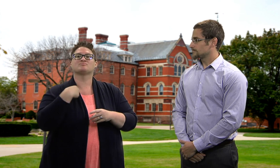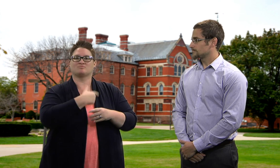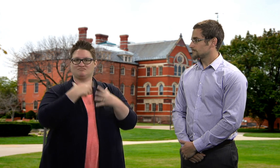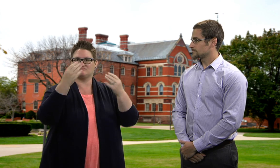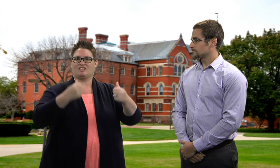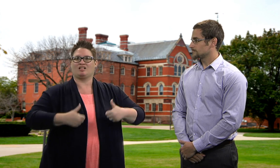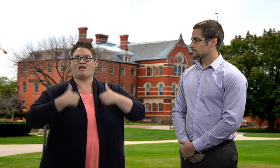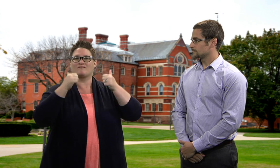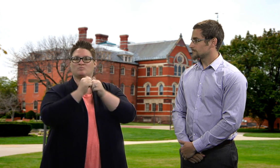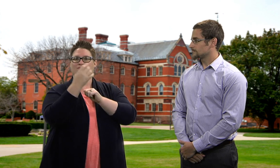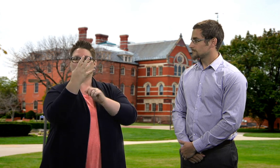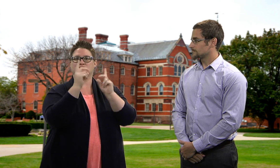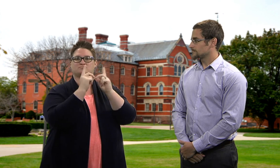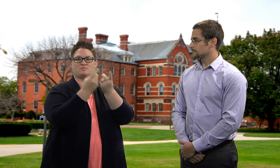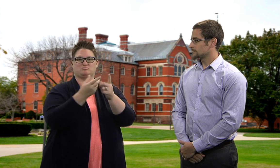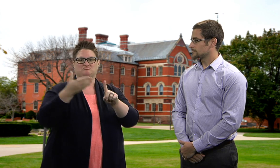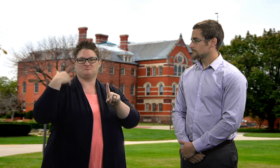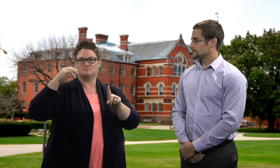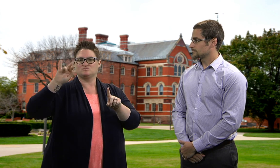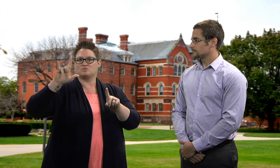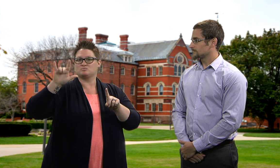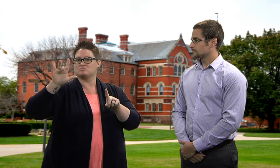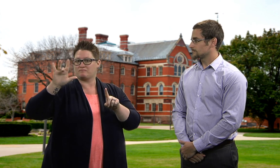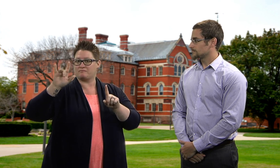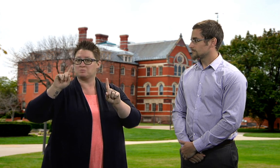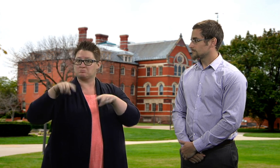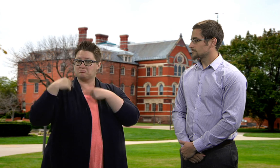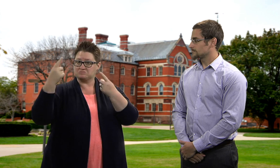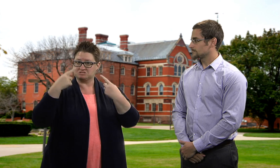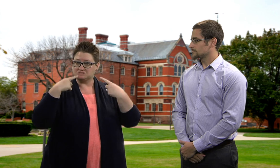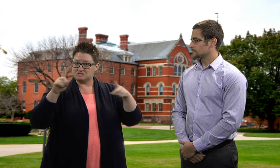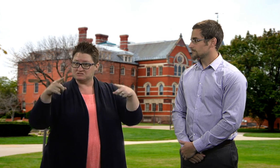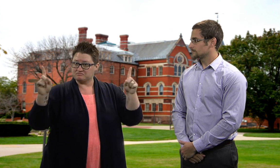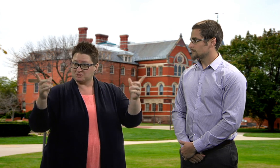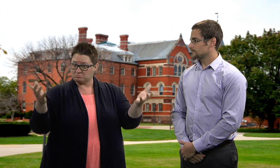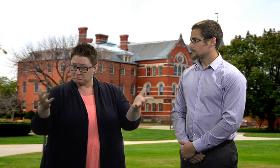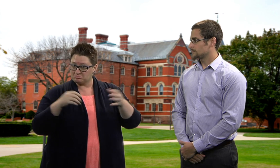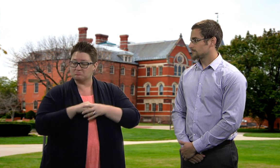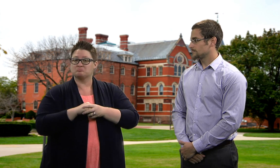We went live with four departments on July 25th. So far, it has been successful.